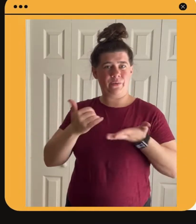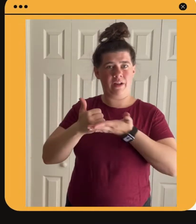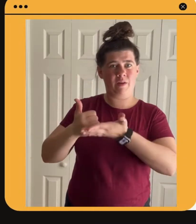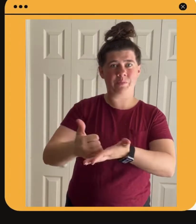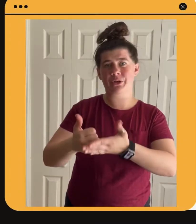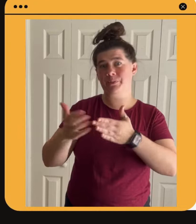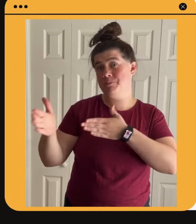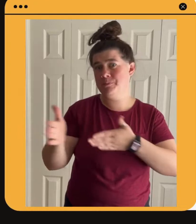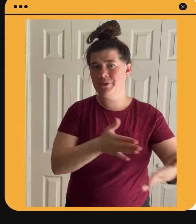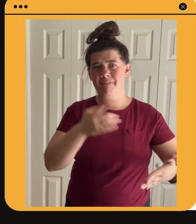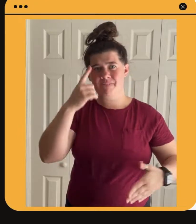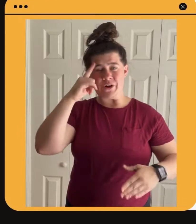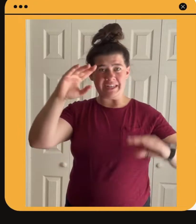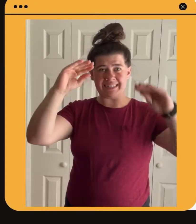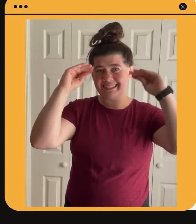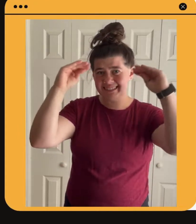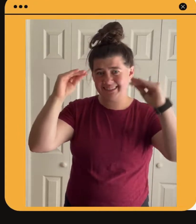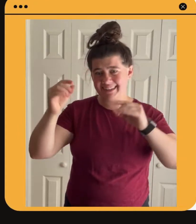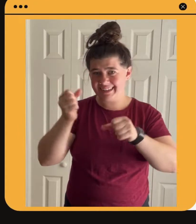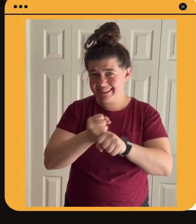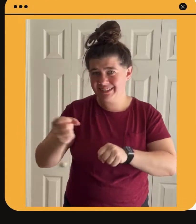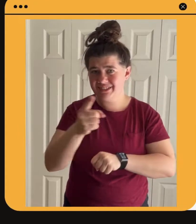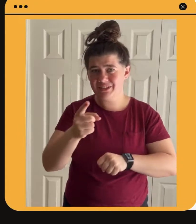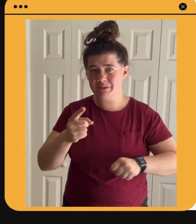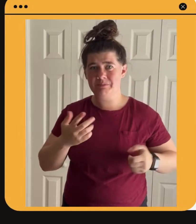And I'm here to help you prepare for teaching this year.